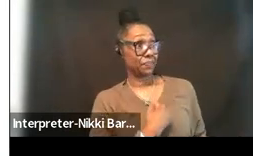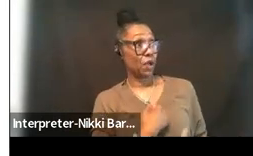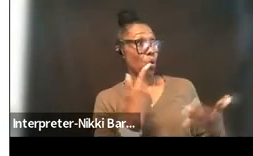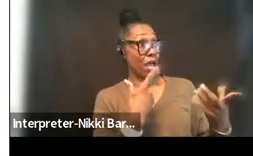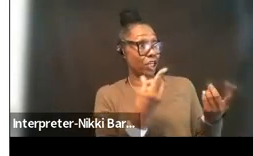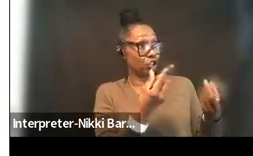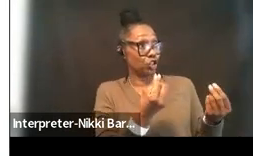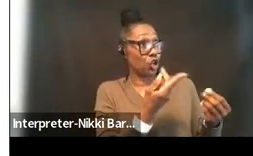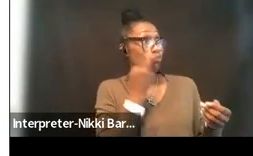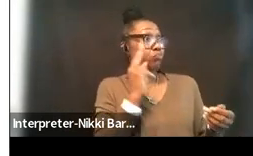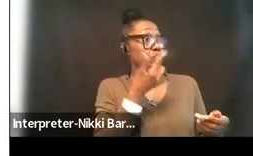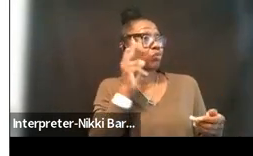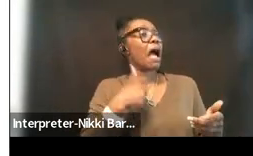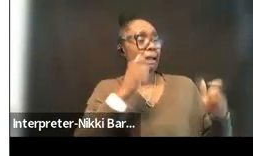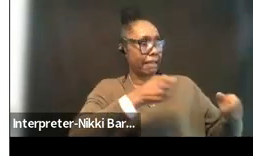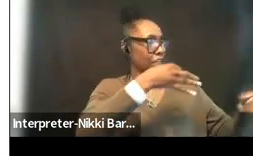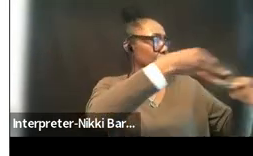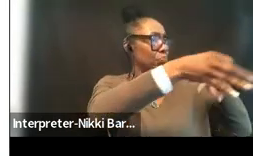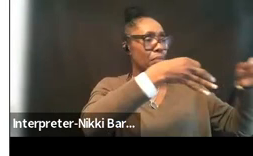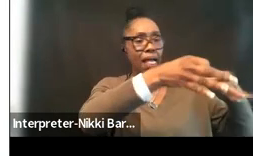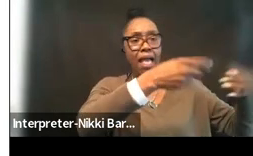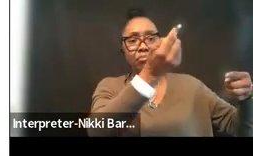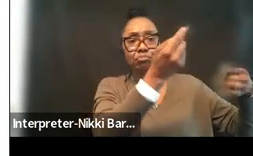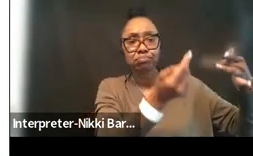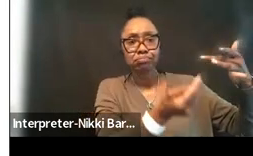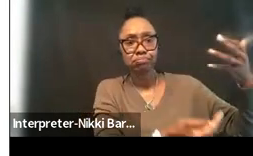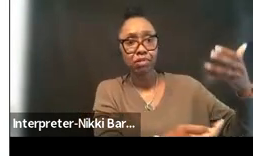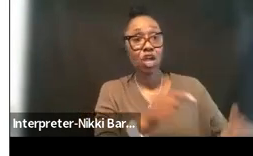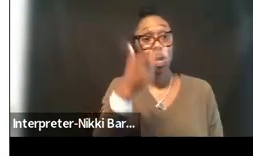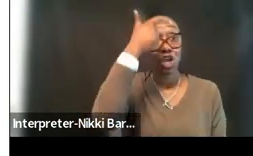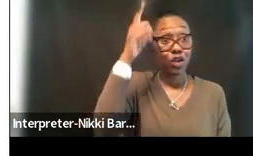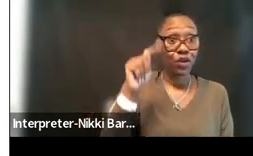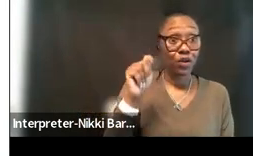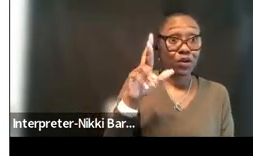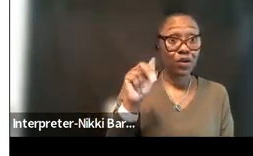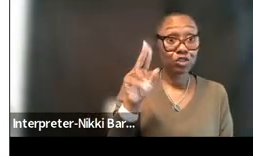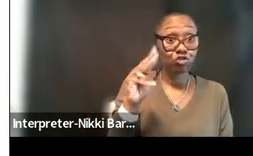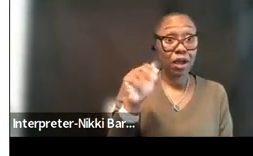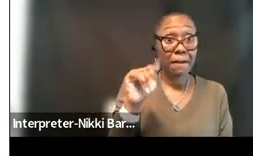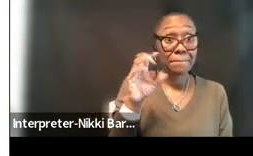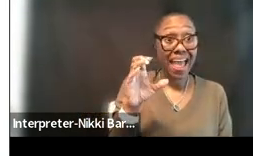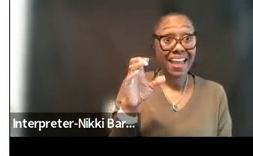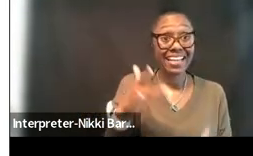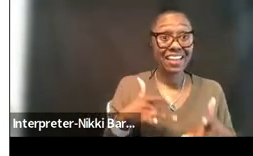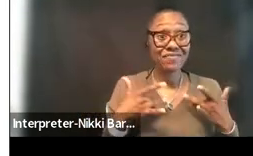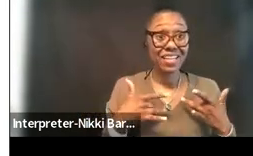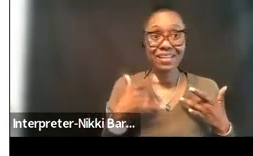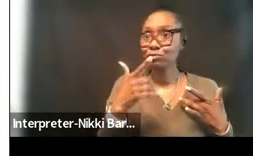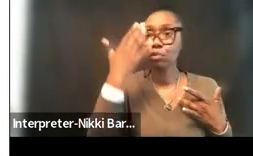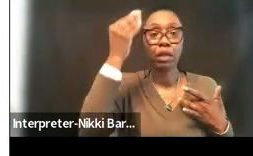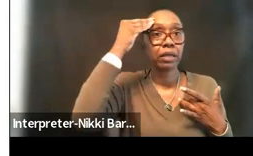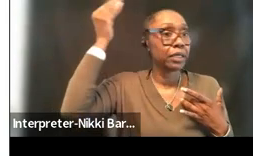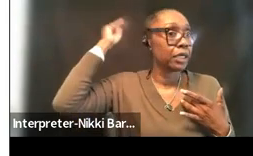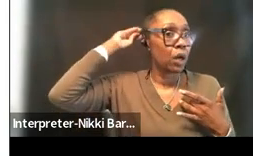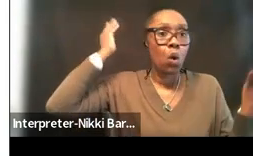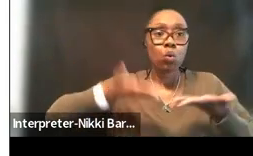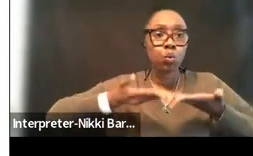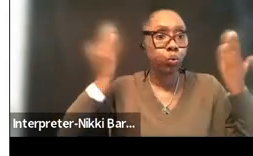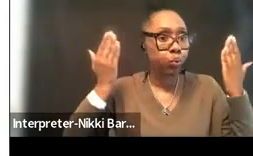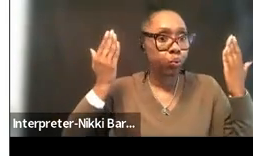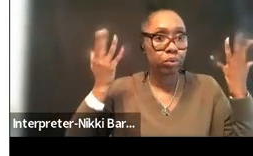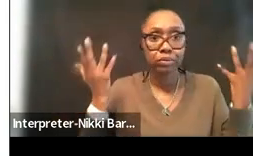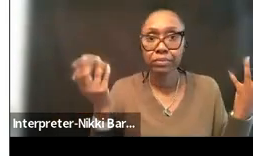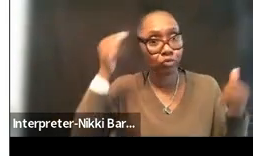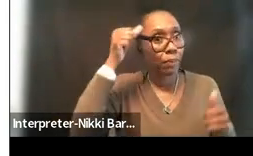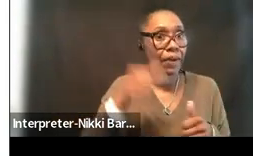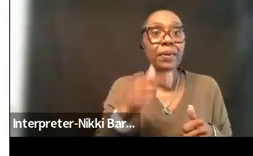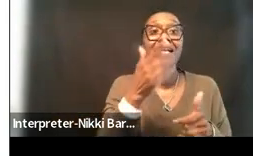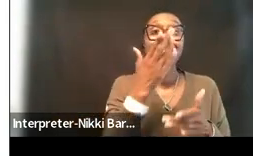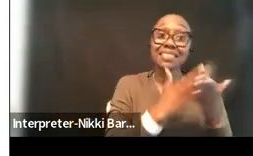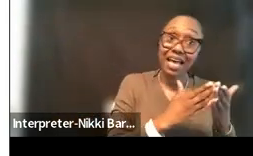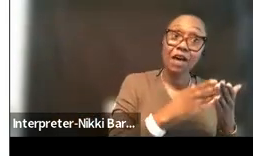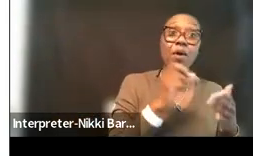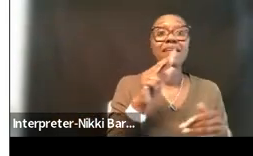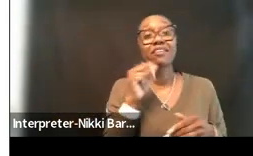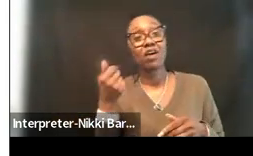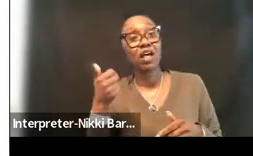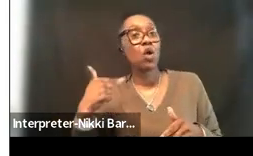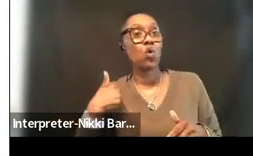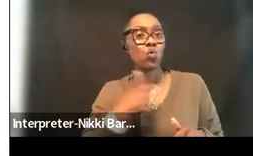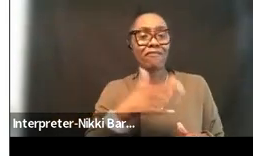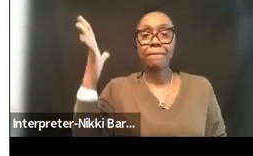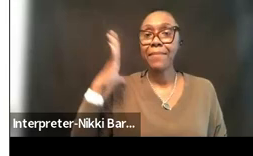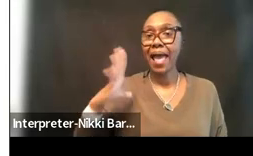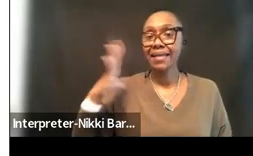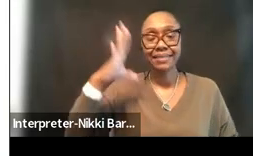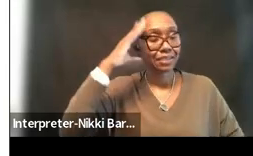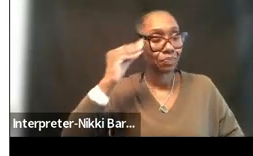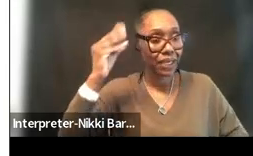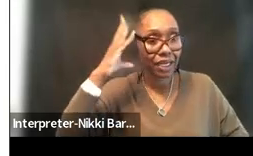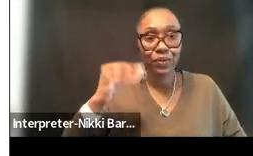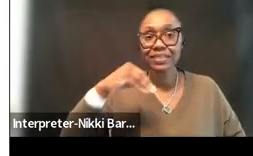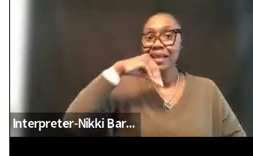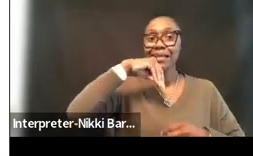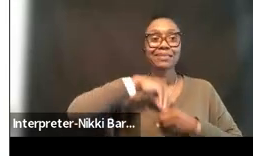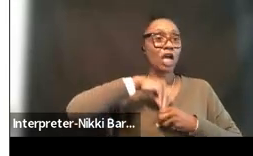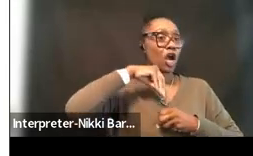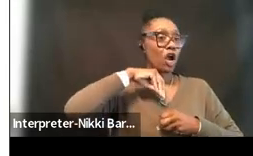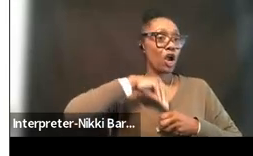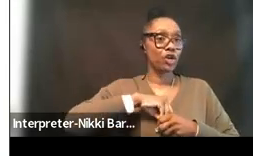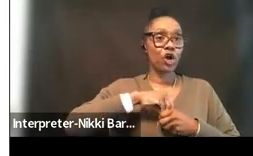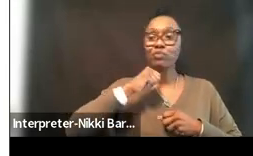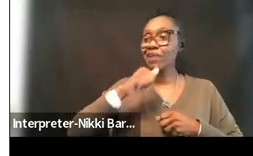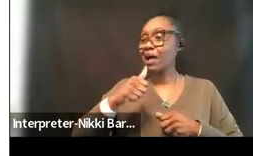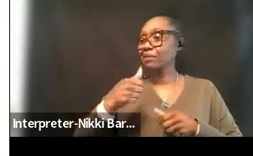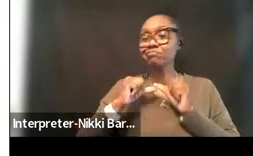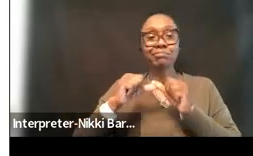Traumatic event is one that the brain does not know where to file away. And that's how some experiences may be traumatic for some and not for others because we all have our own past experiences, our own internal resiliency, our own support system.